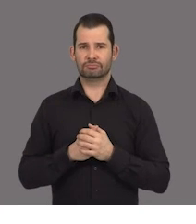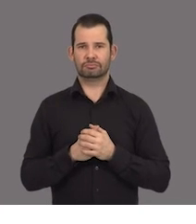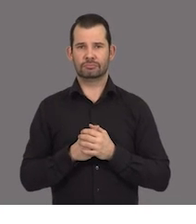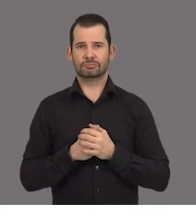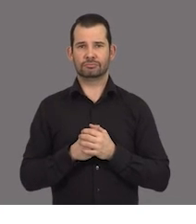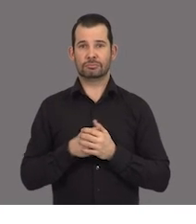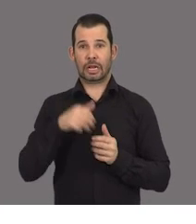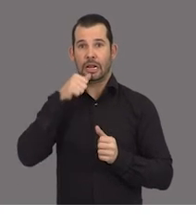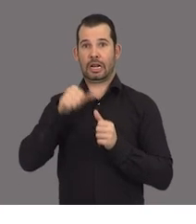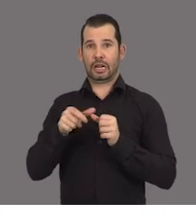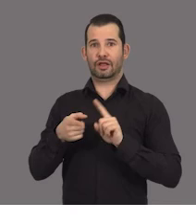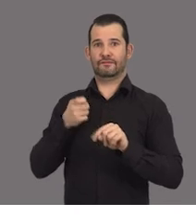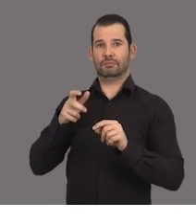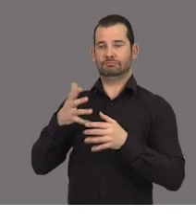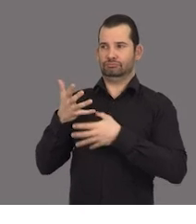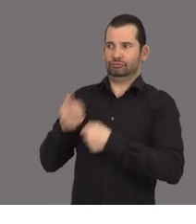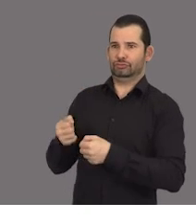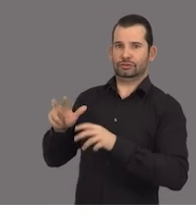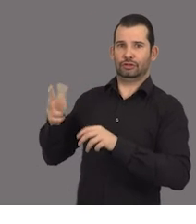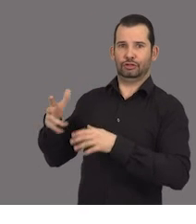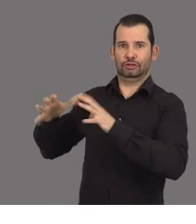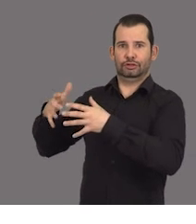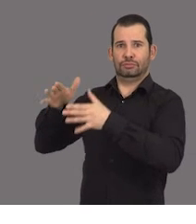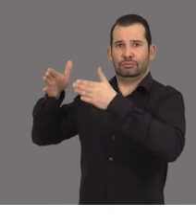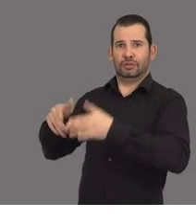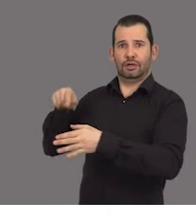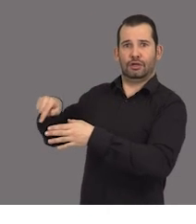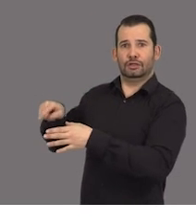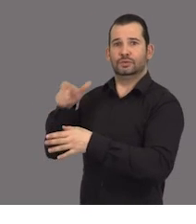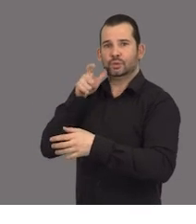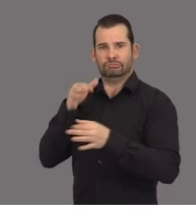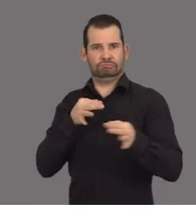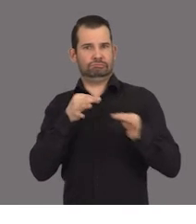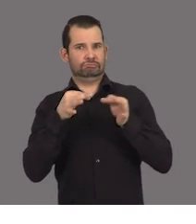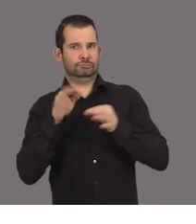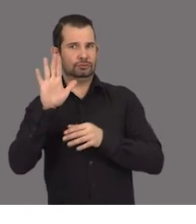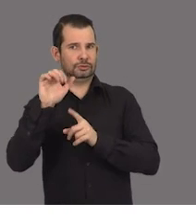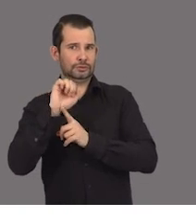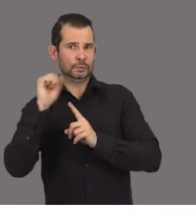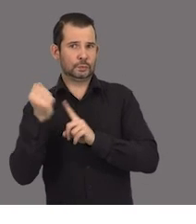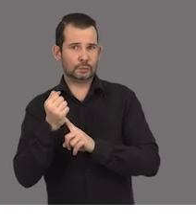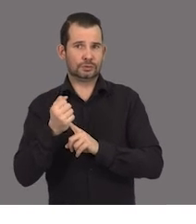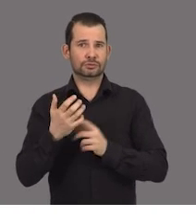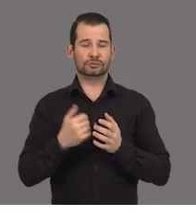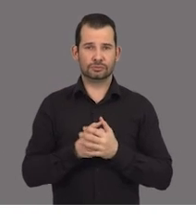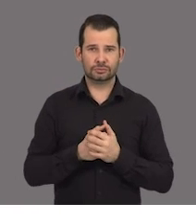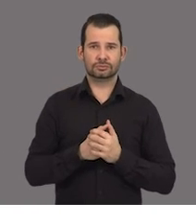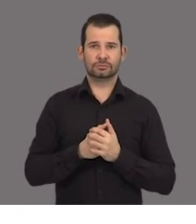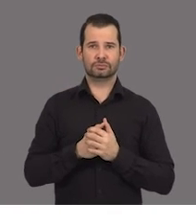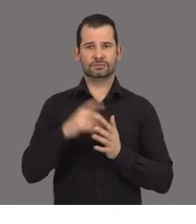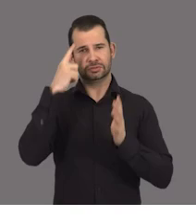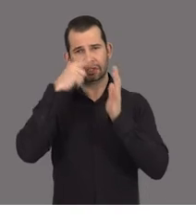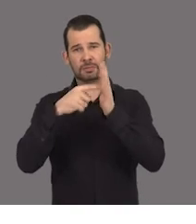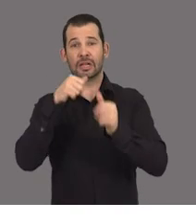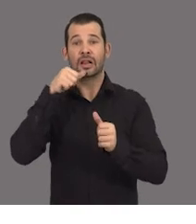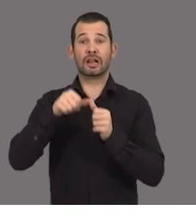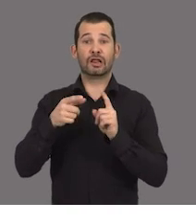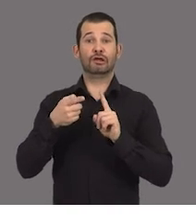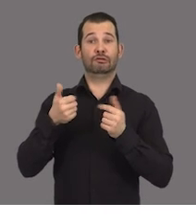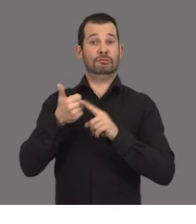a letter from a trusted third party explaining your situation. For example, the letter can be from a member of: